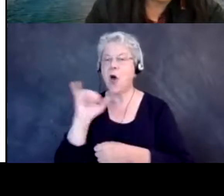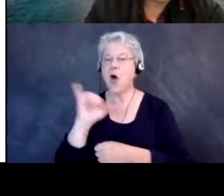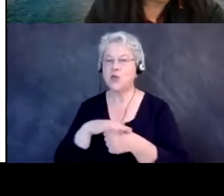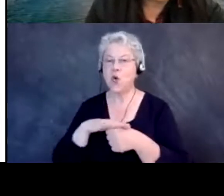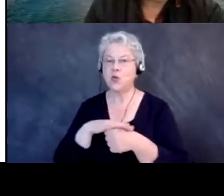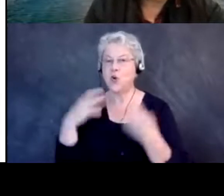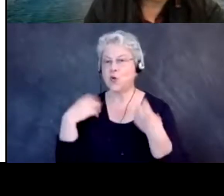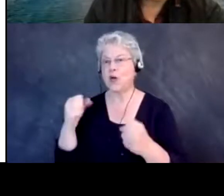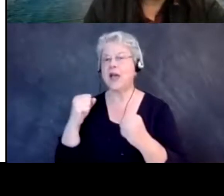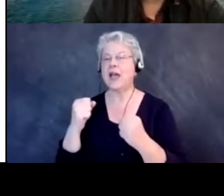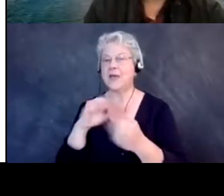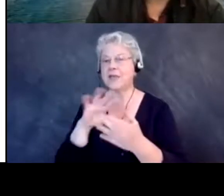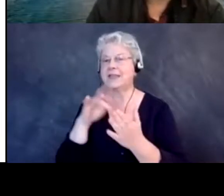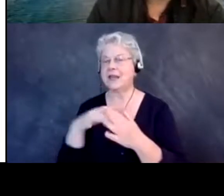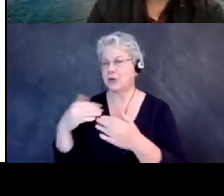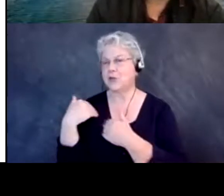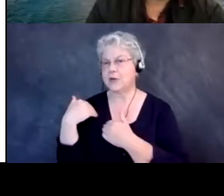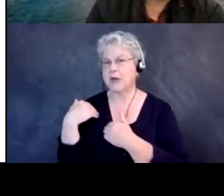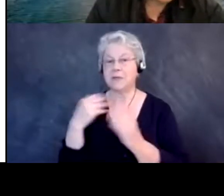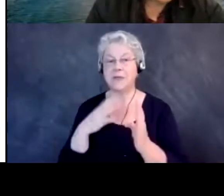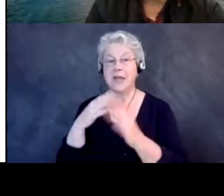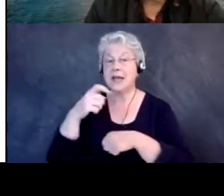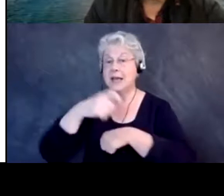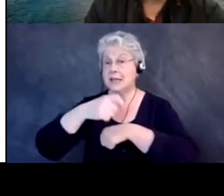responsibility for it. Timeframe was two years. I think it took much longer than that - i think